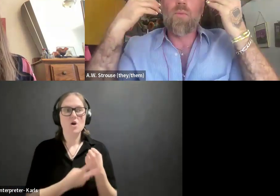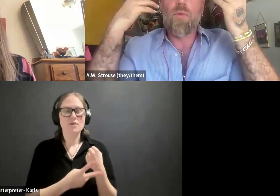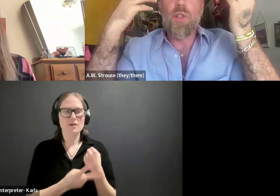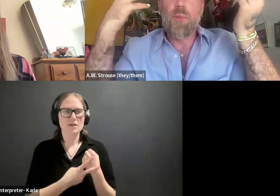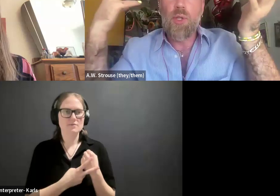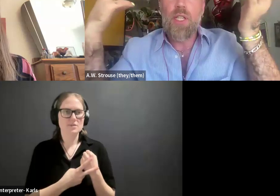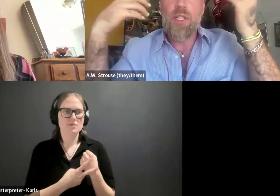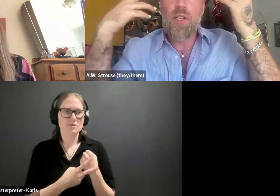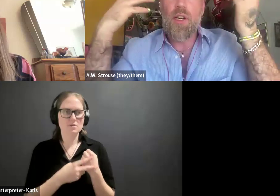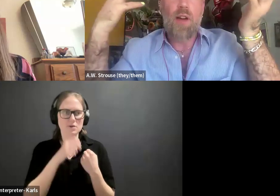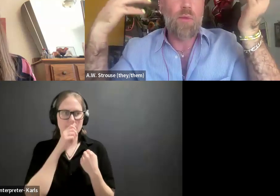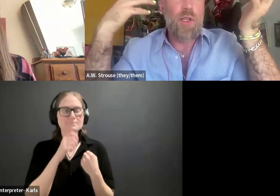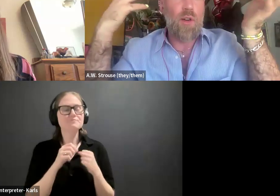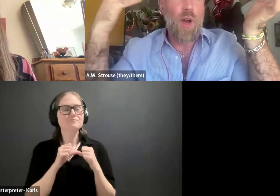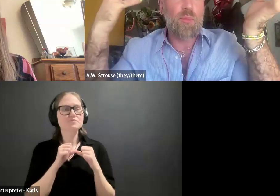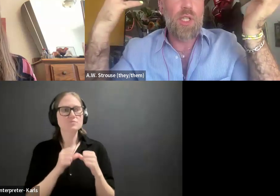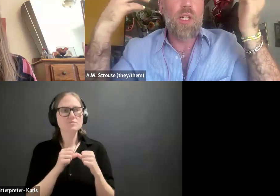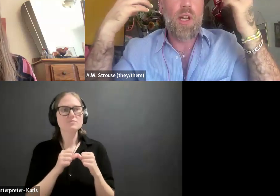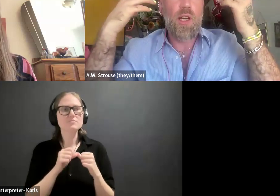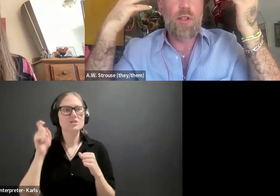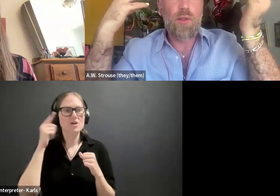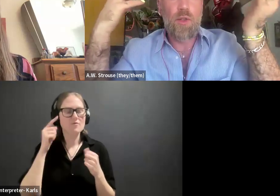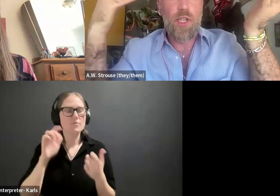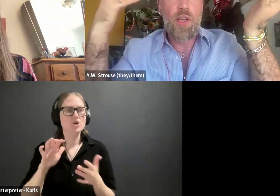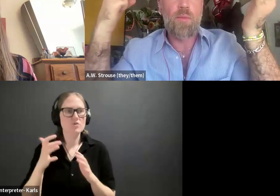There's a persistent government corruption under the regime